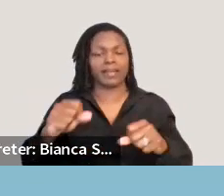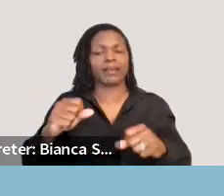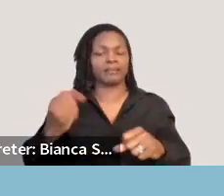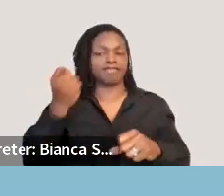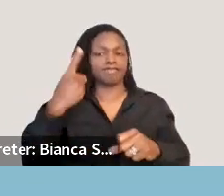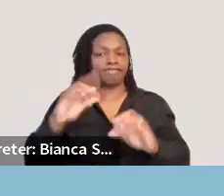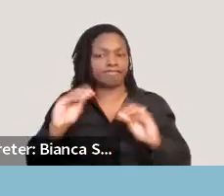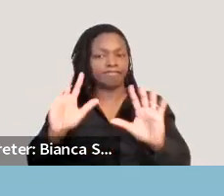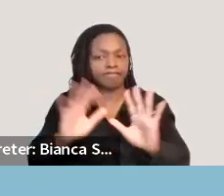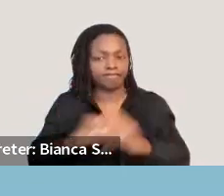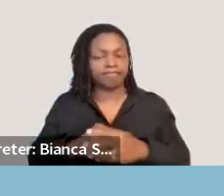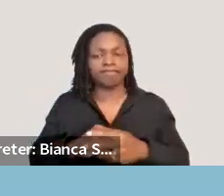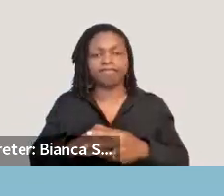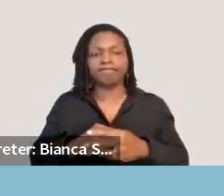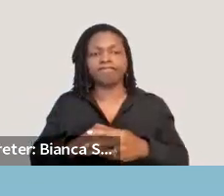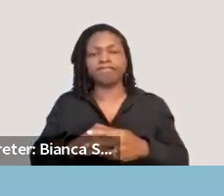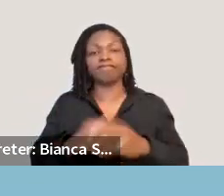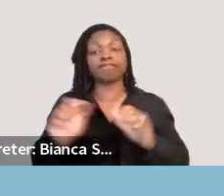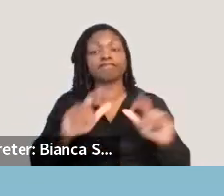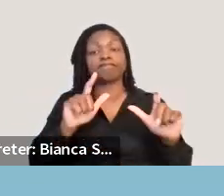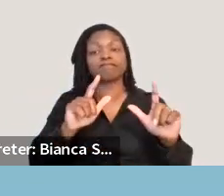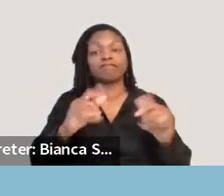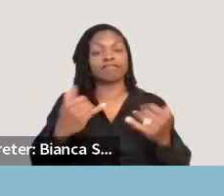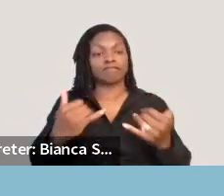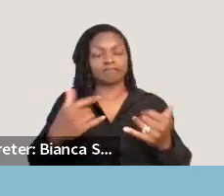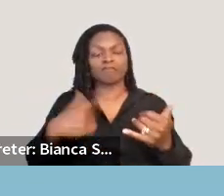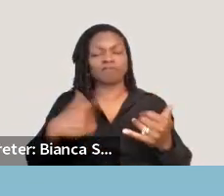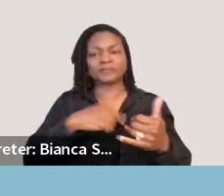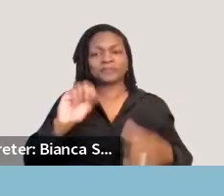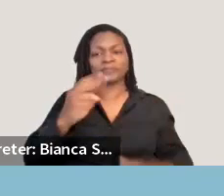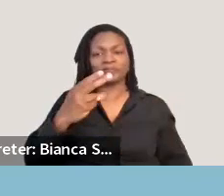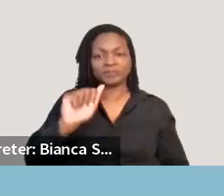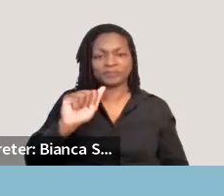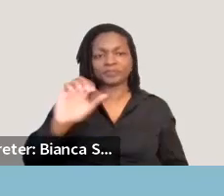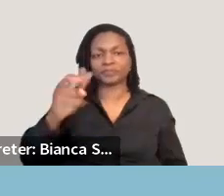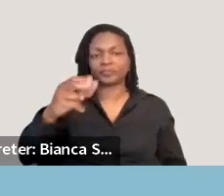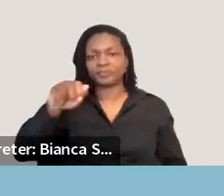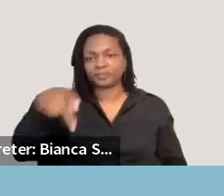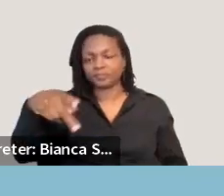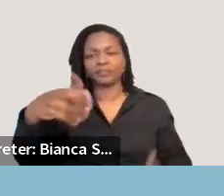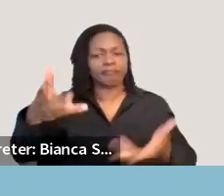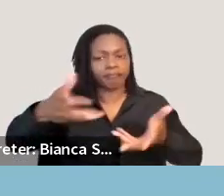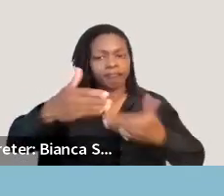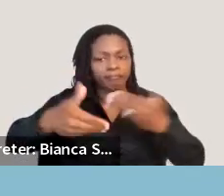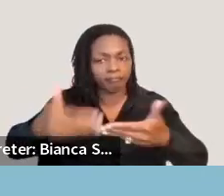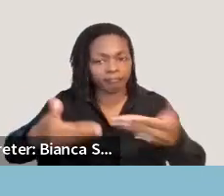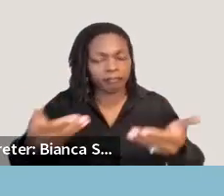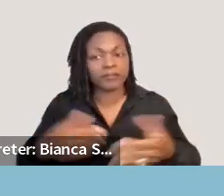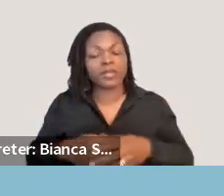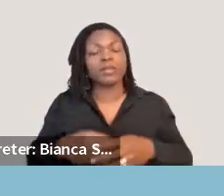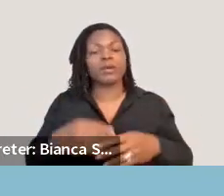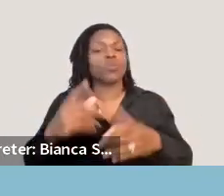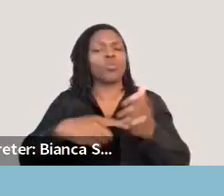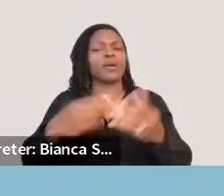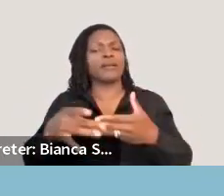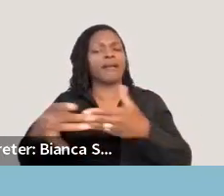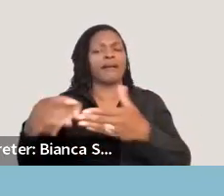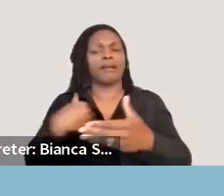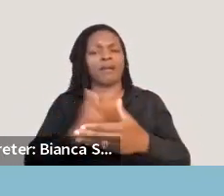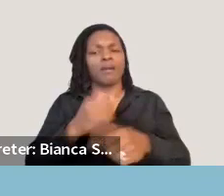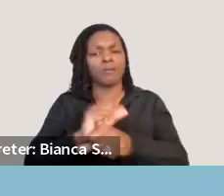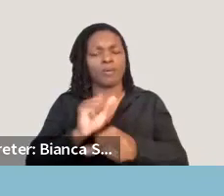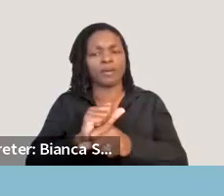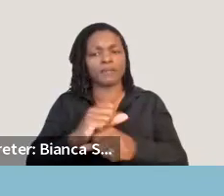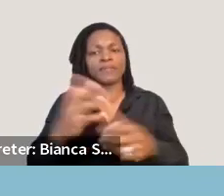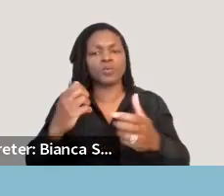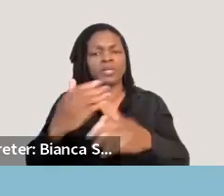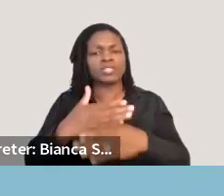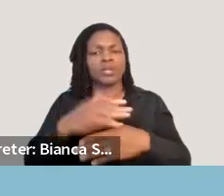And so next I'll walk through our Sh shift engagement process and framework that guided our work. But before then, we'd like to share another video from our community partners.